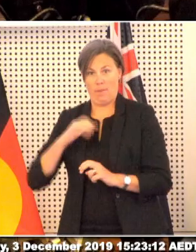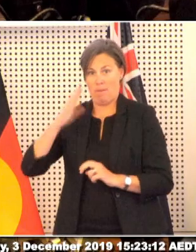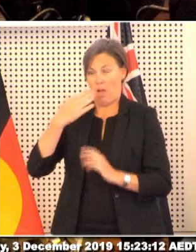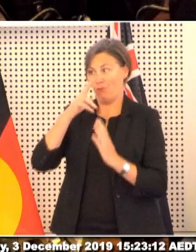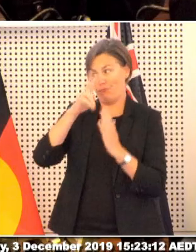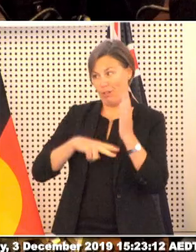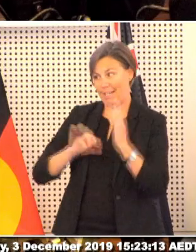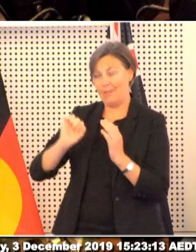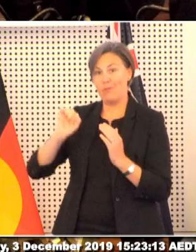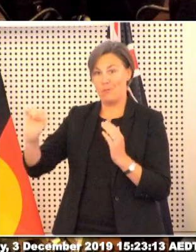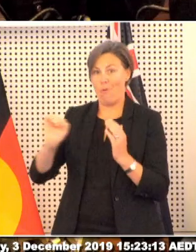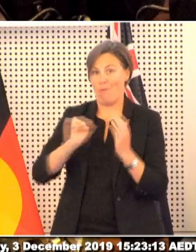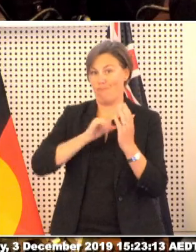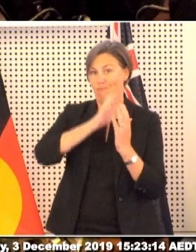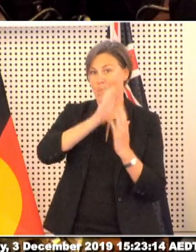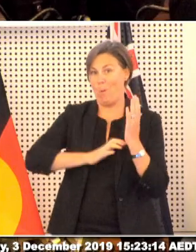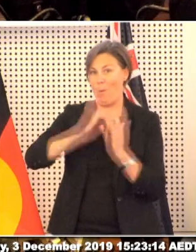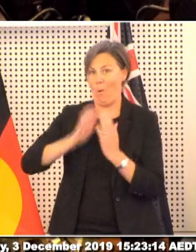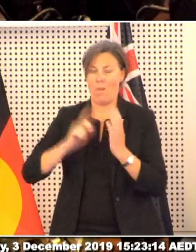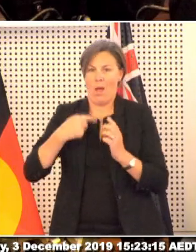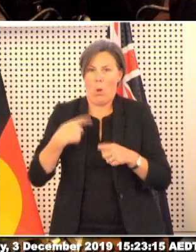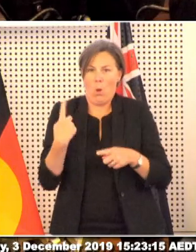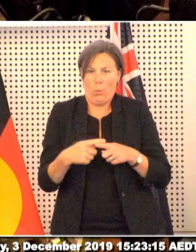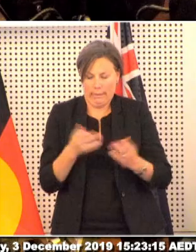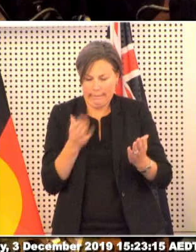fairly quickly because we’ve only recently received it.